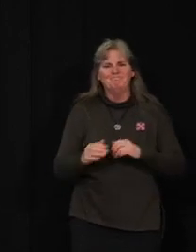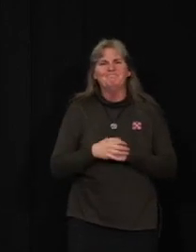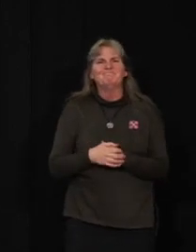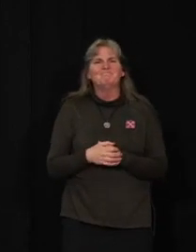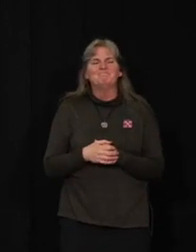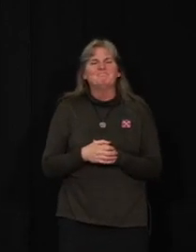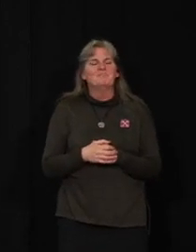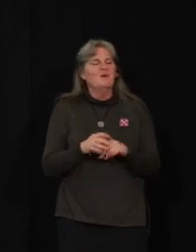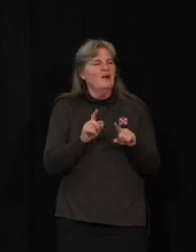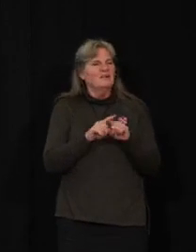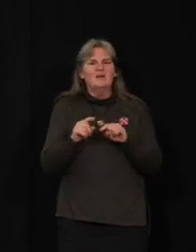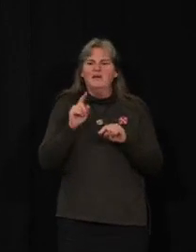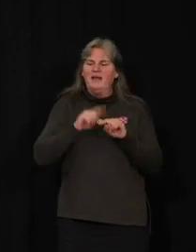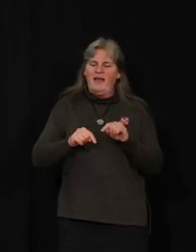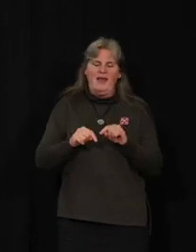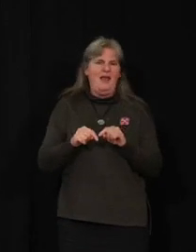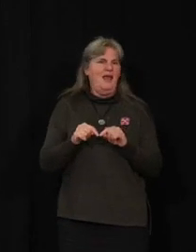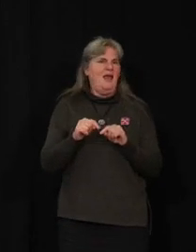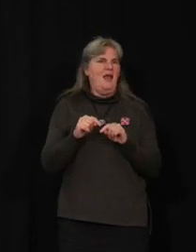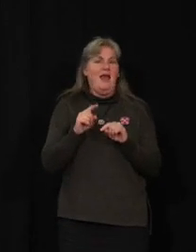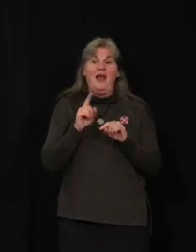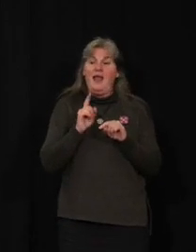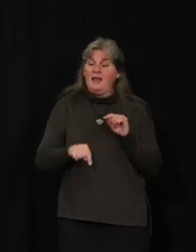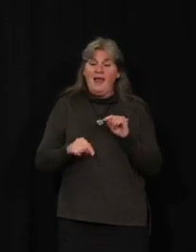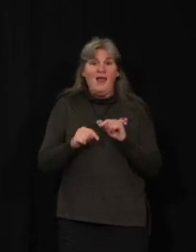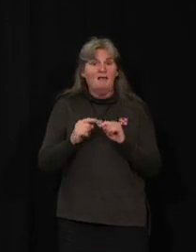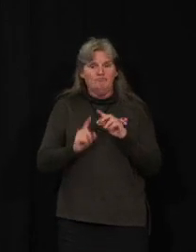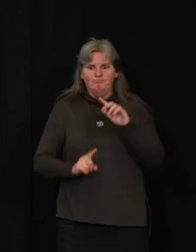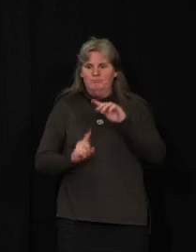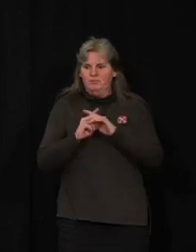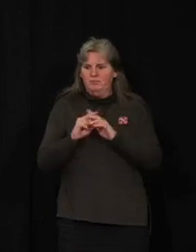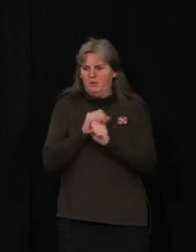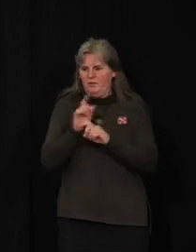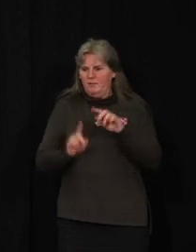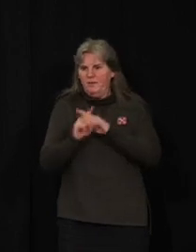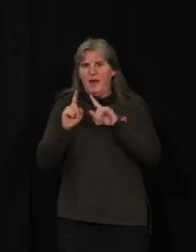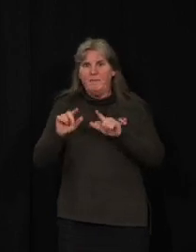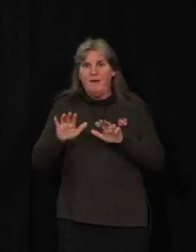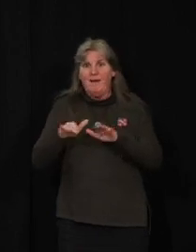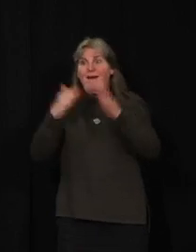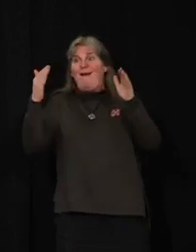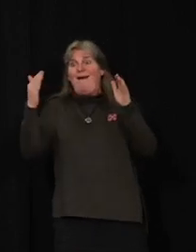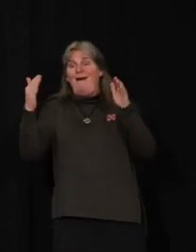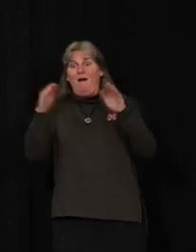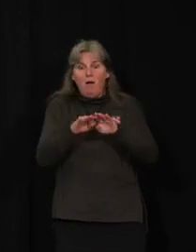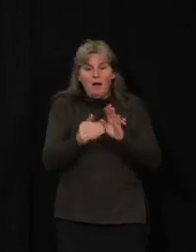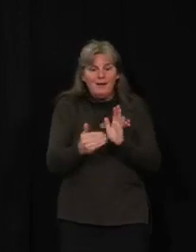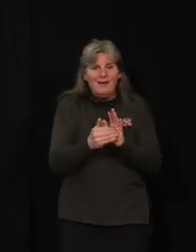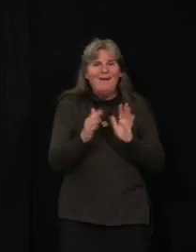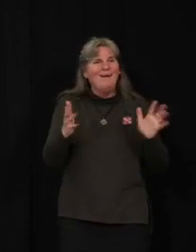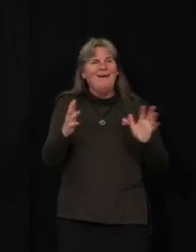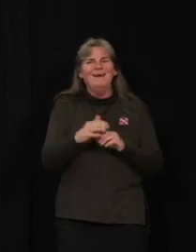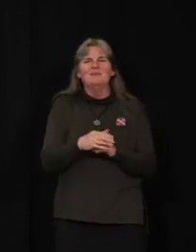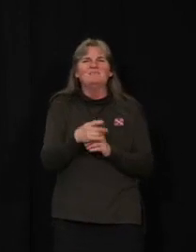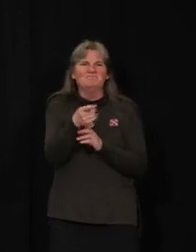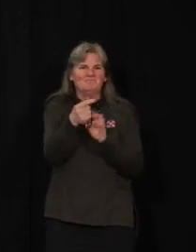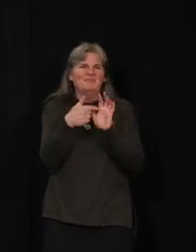then tighten up again. We are seeing this and other provinces, such as the school situation in Québec for example.